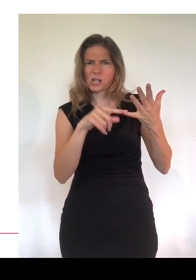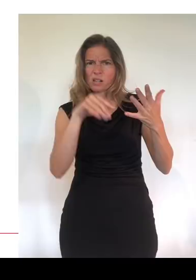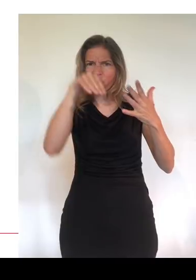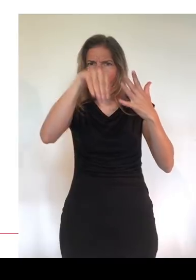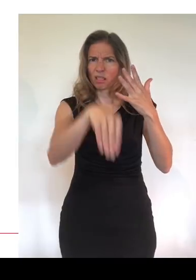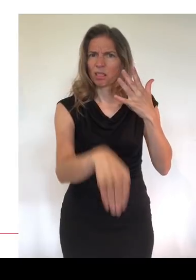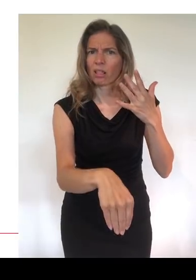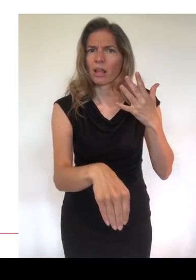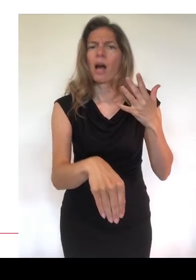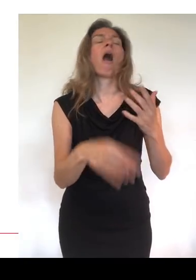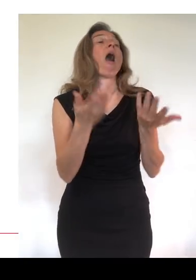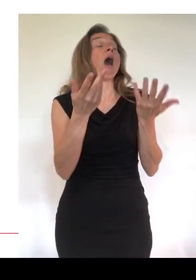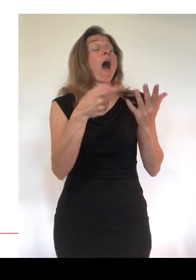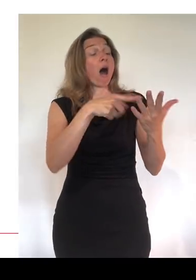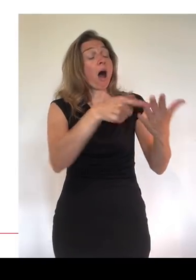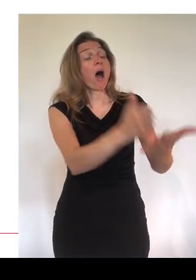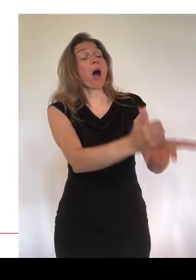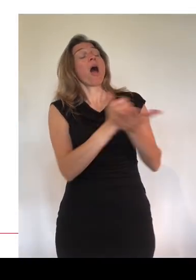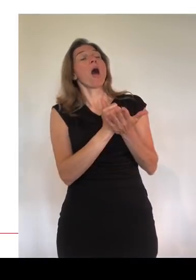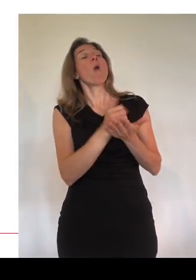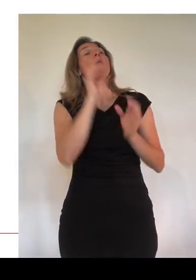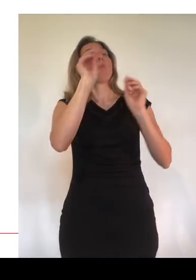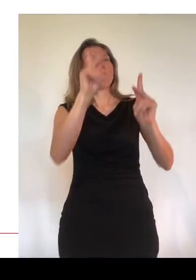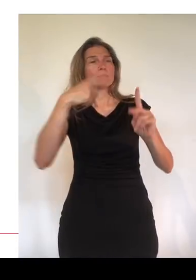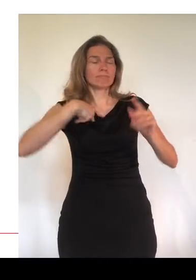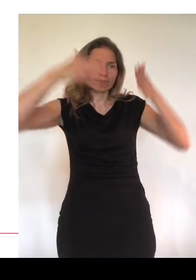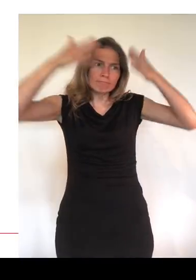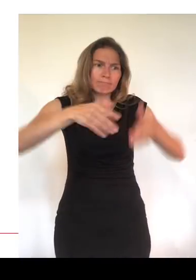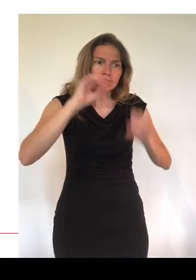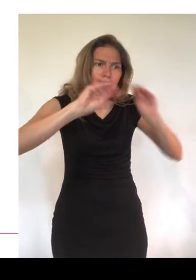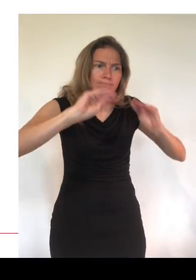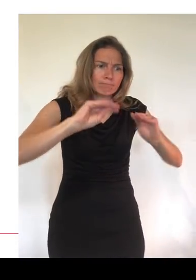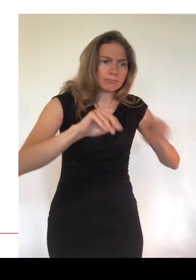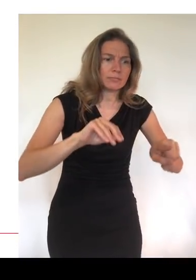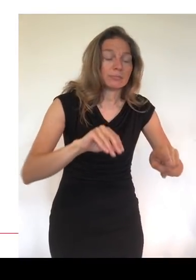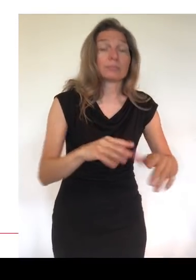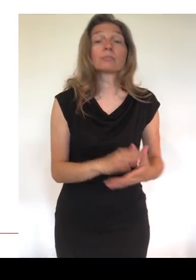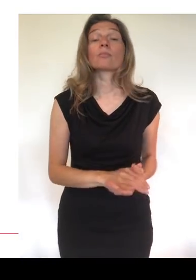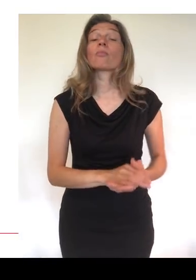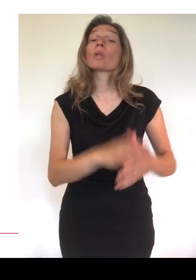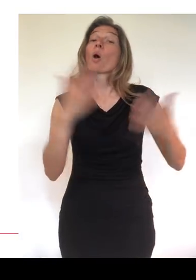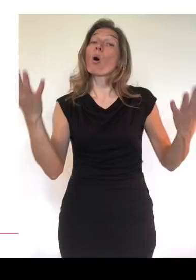intervention but it could also spark a new project or an adaptation of your